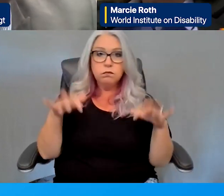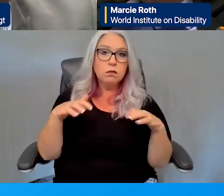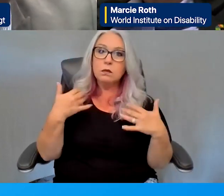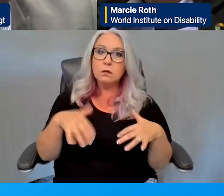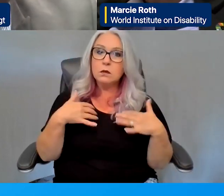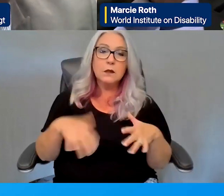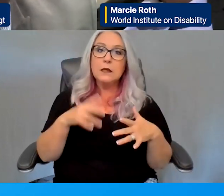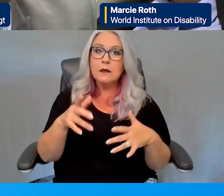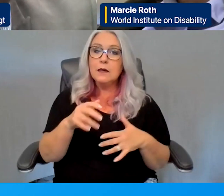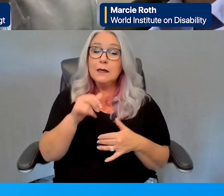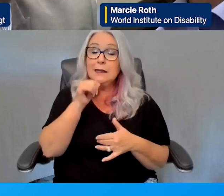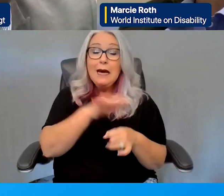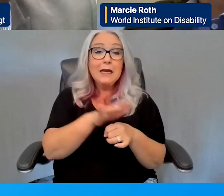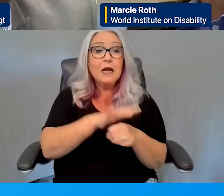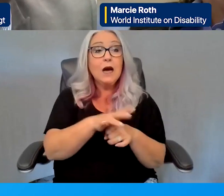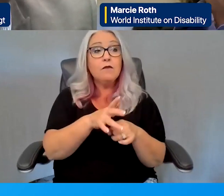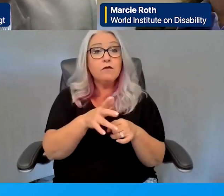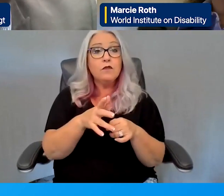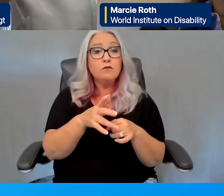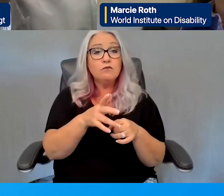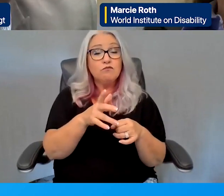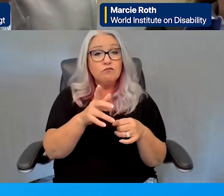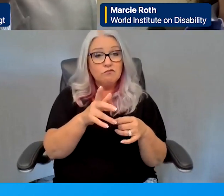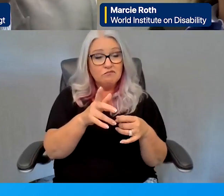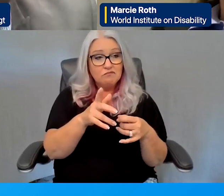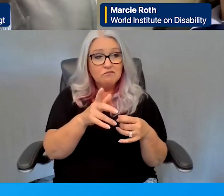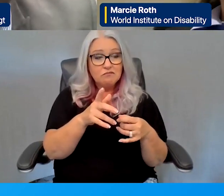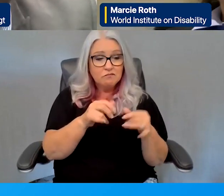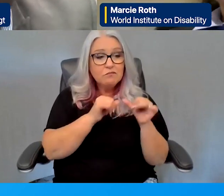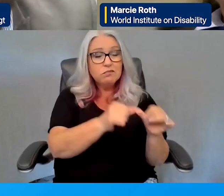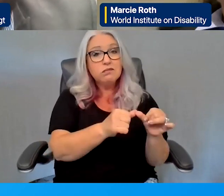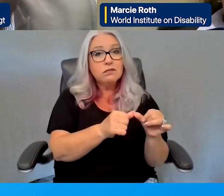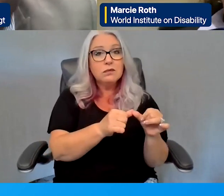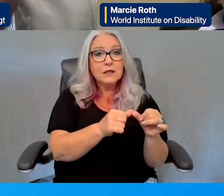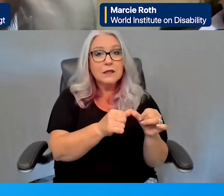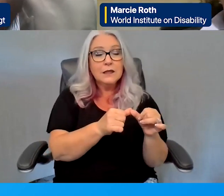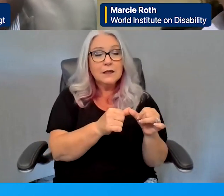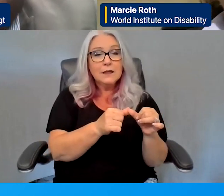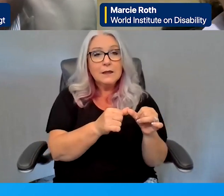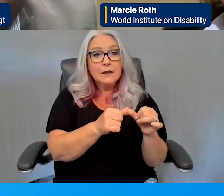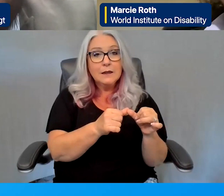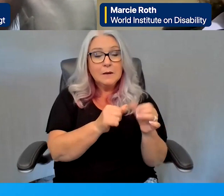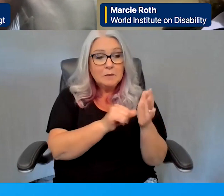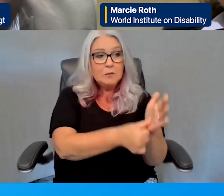baffled by the lack of enforcement. And recently I heard there were folks saying,